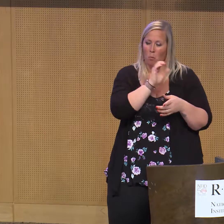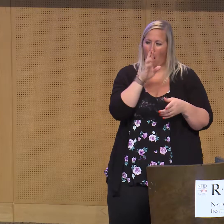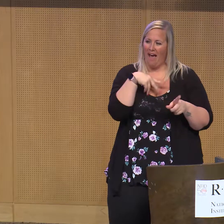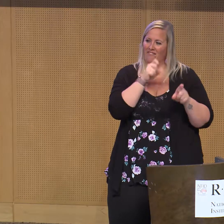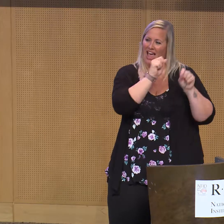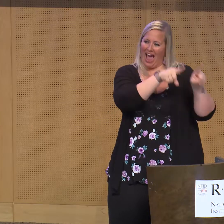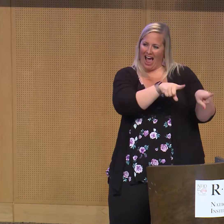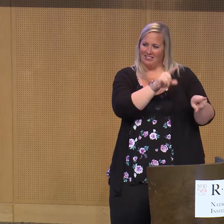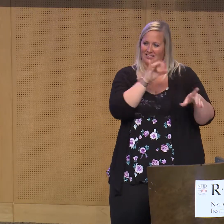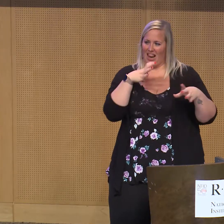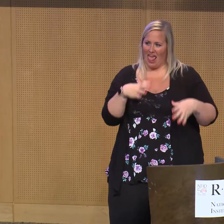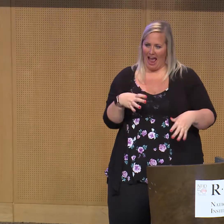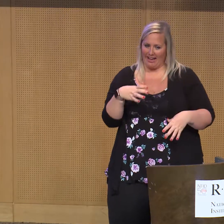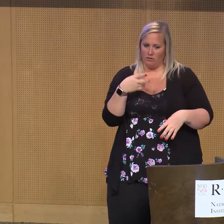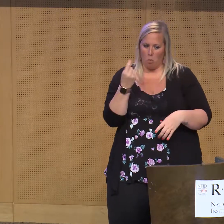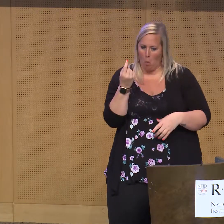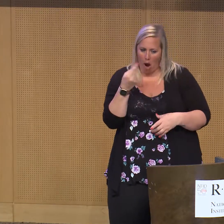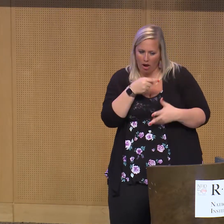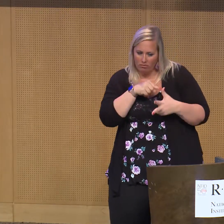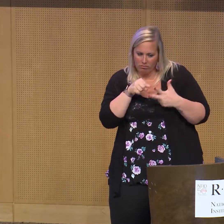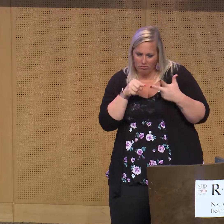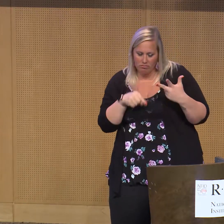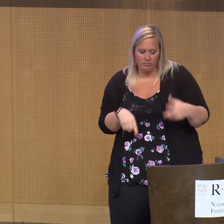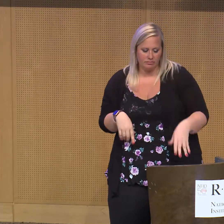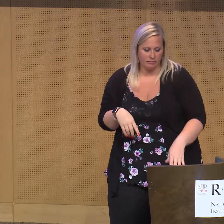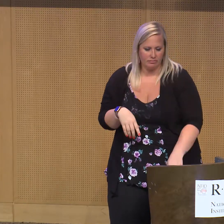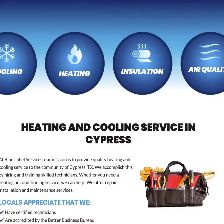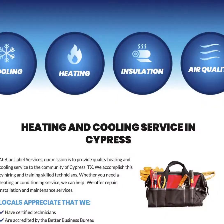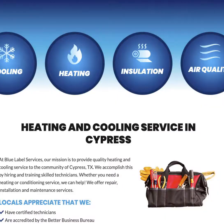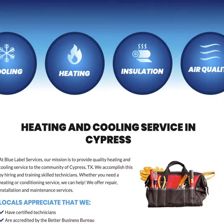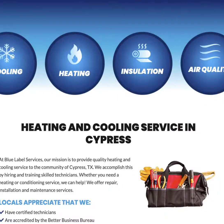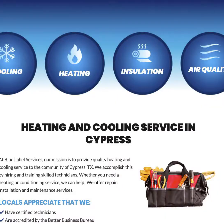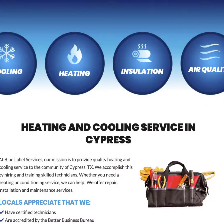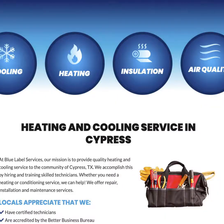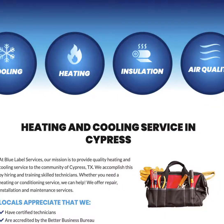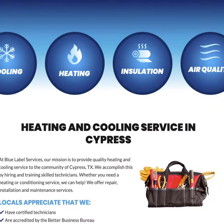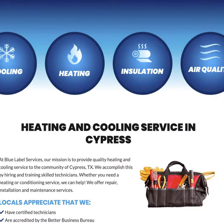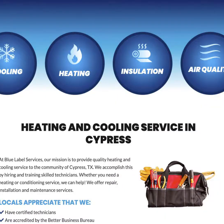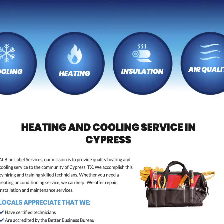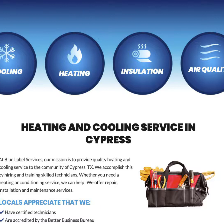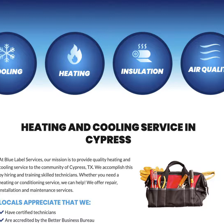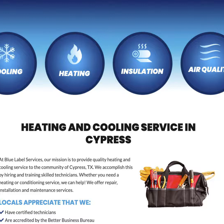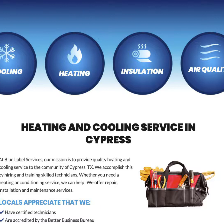what information to put on there. I have to ask my clients what's relevant to their business.